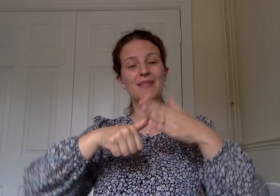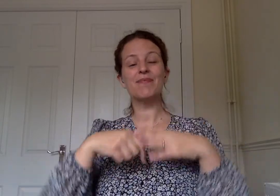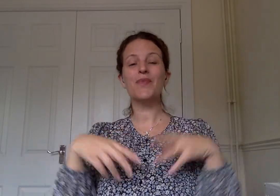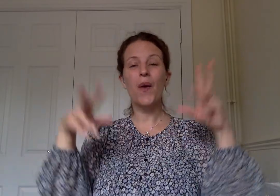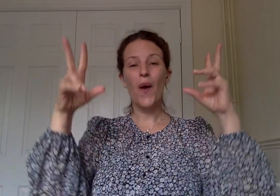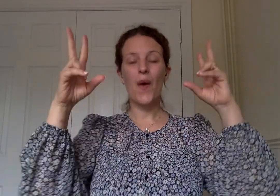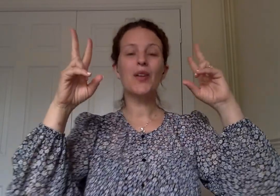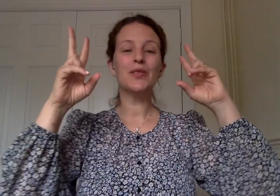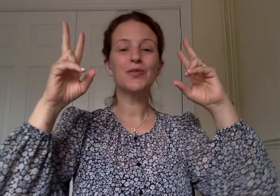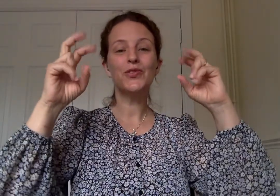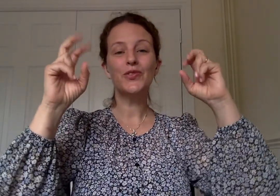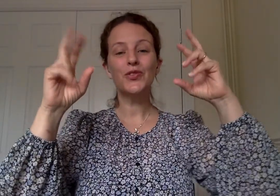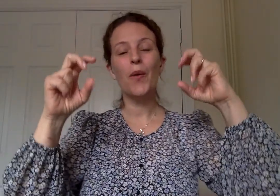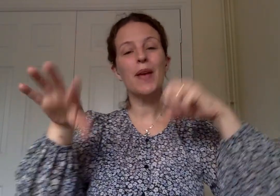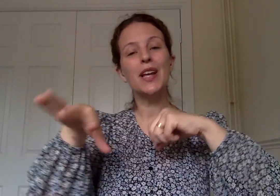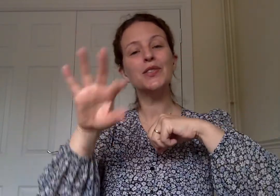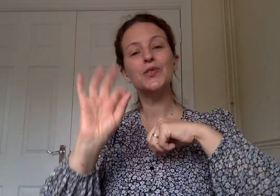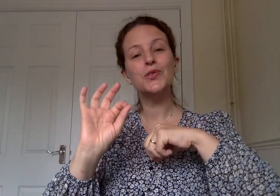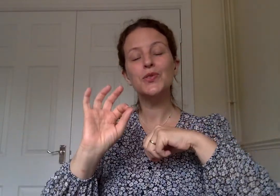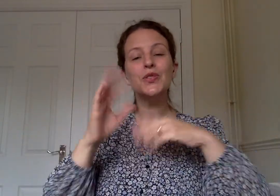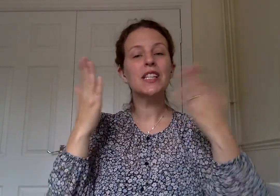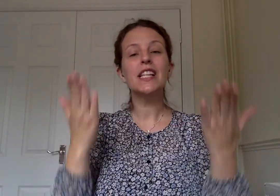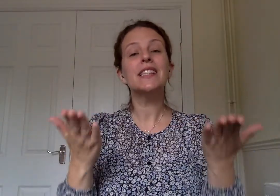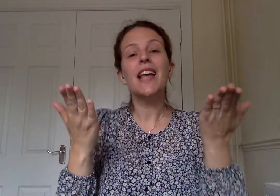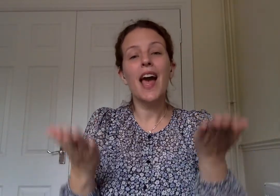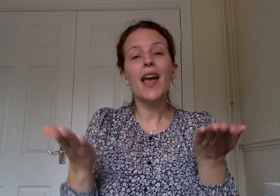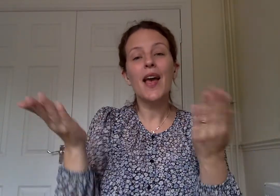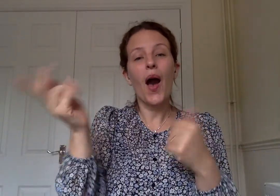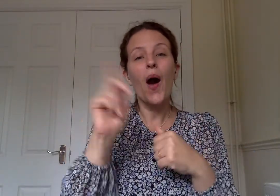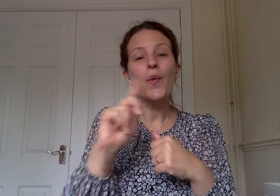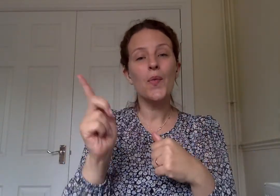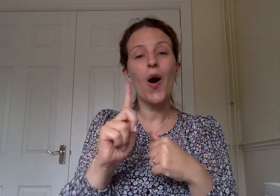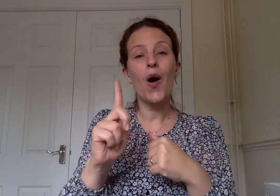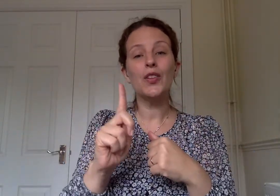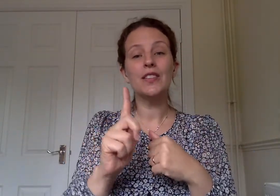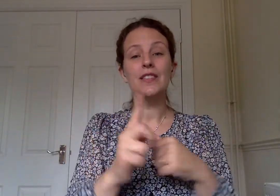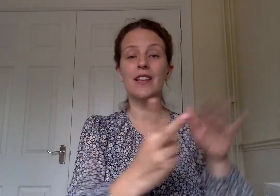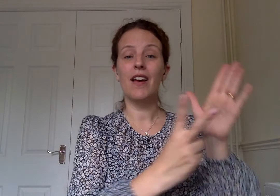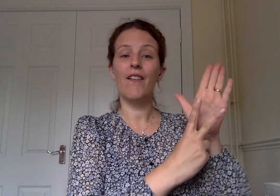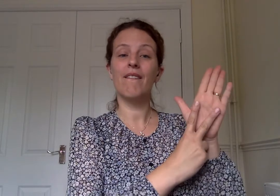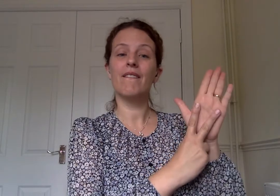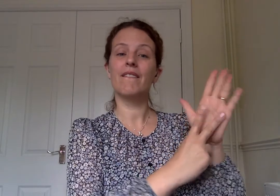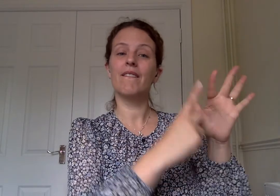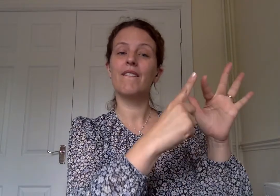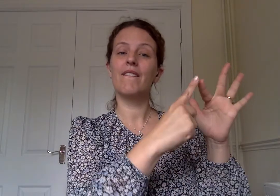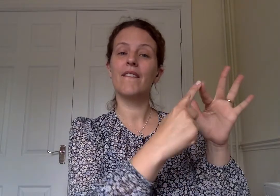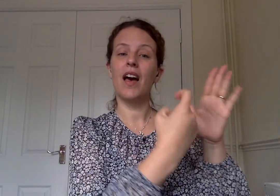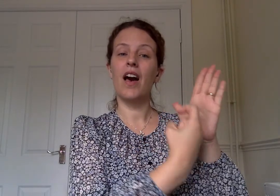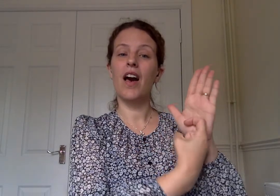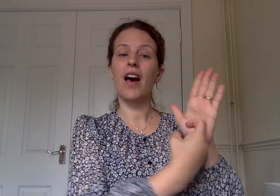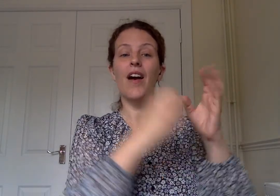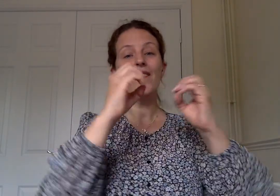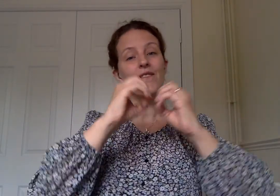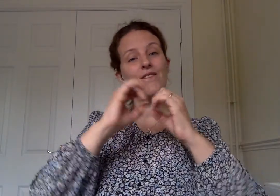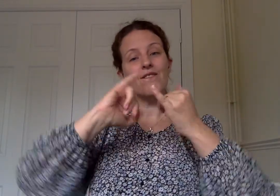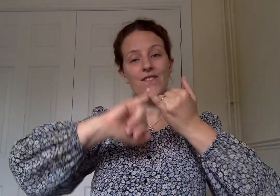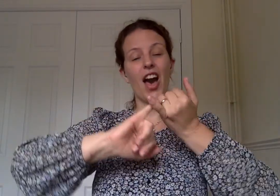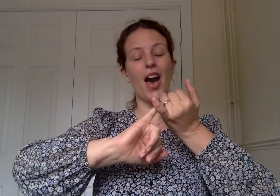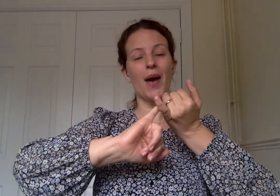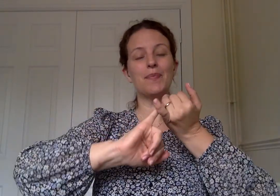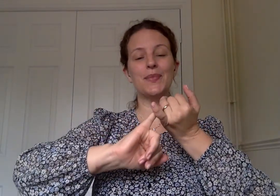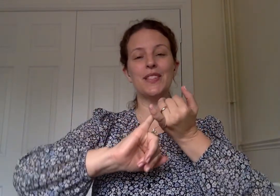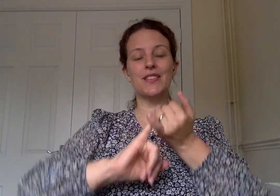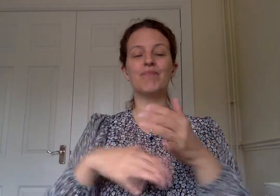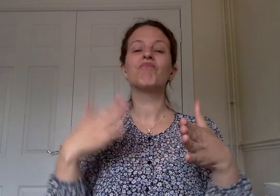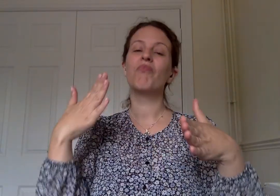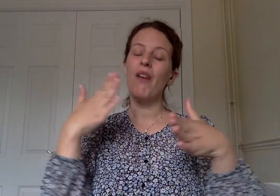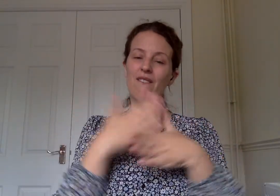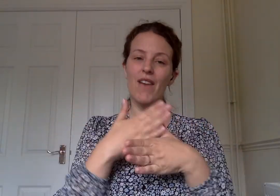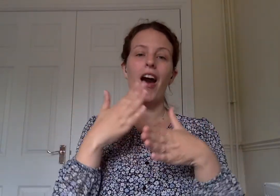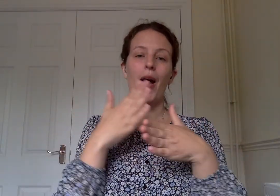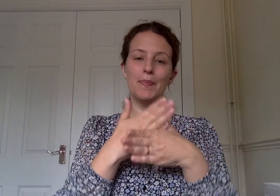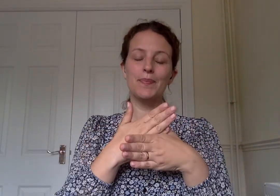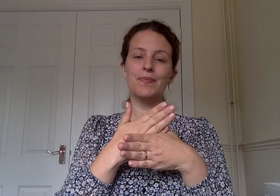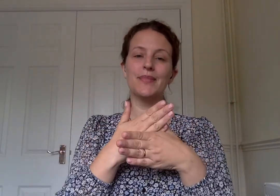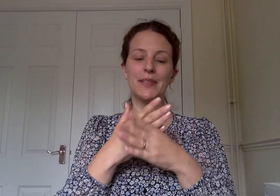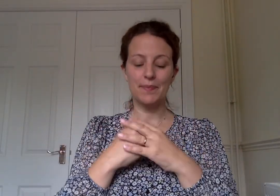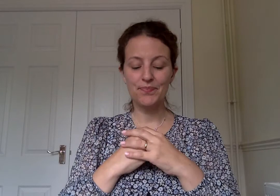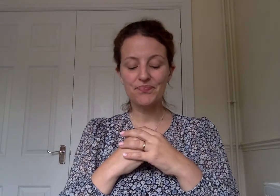Topic today chose what? Verbs